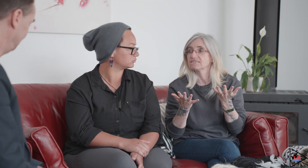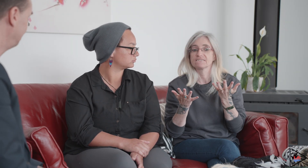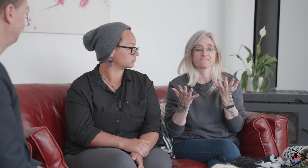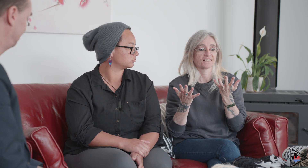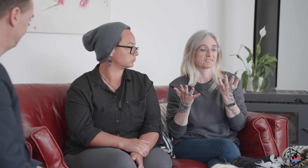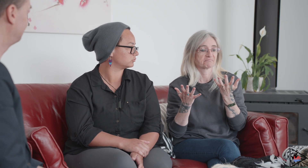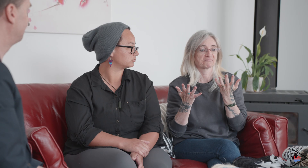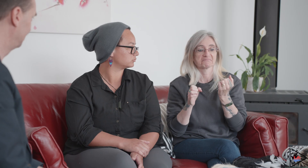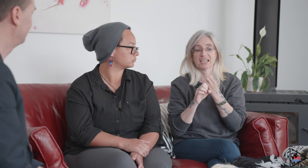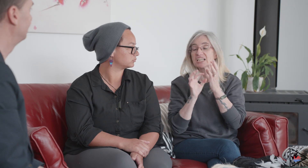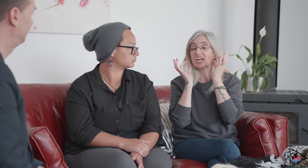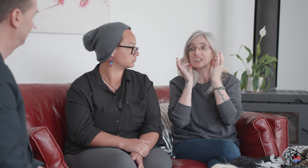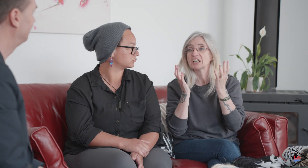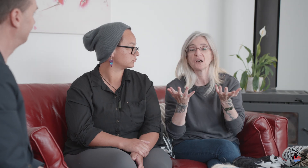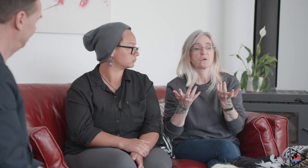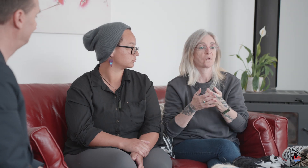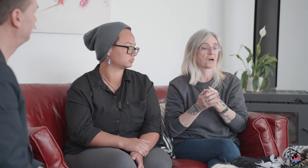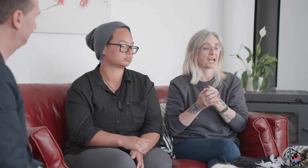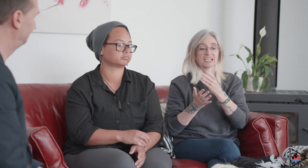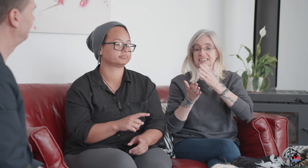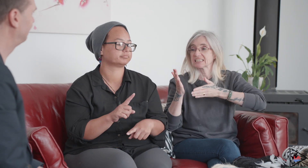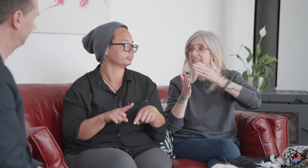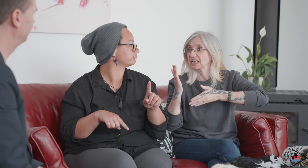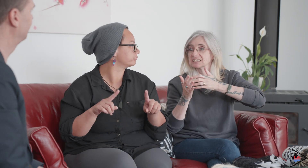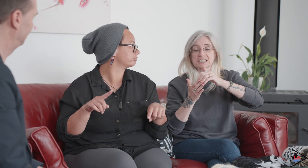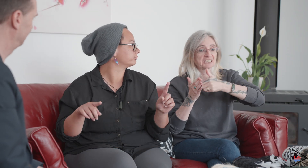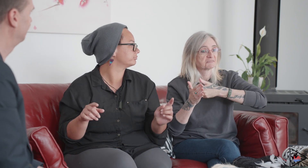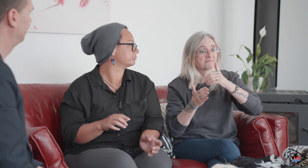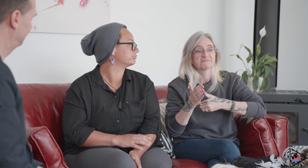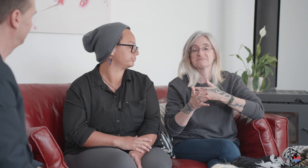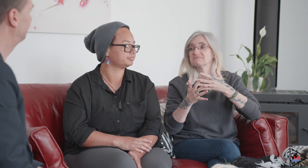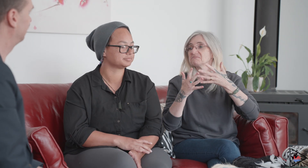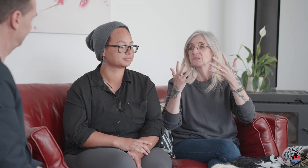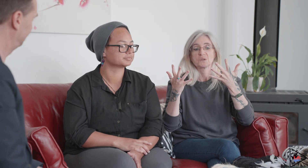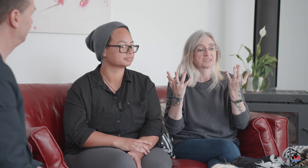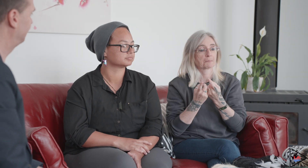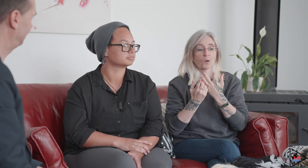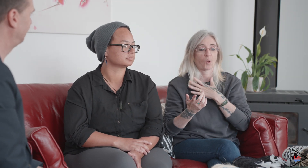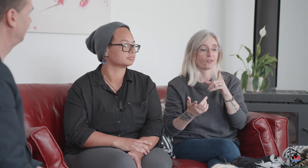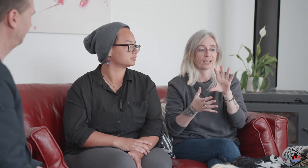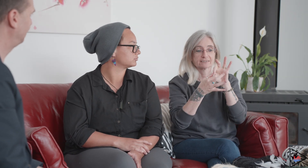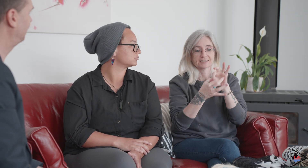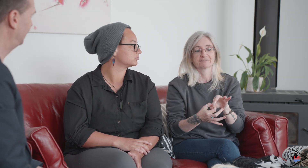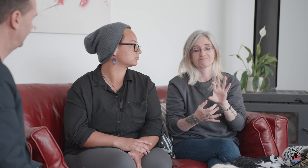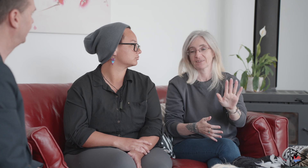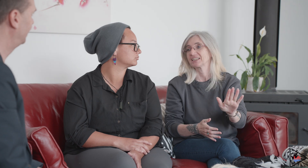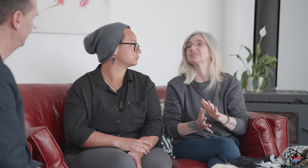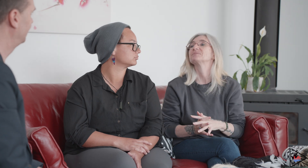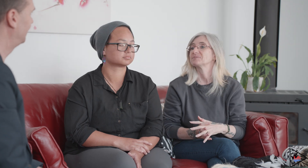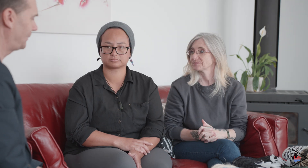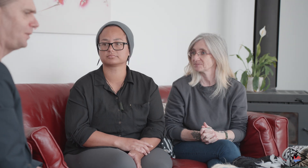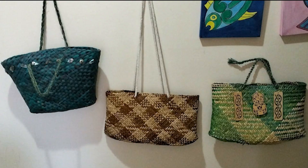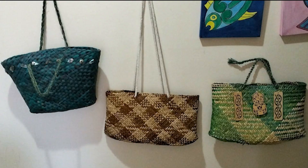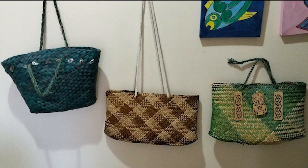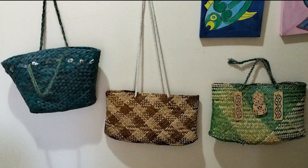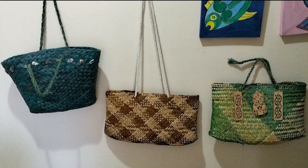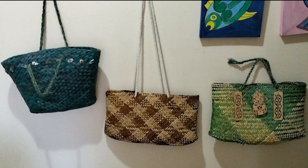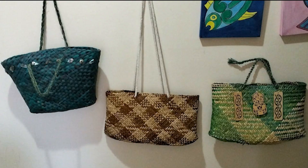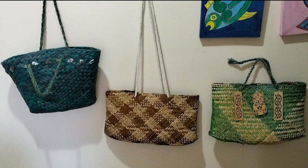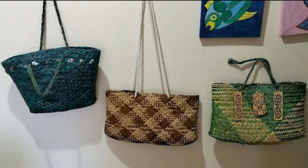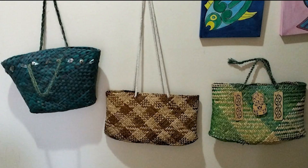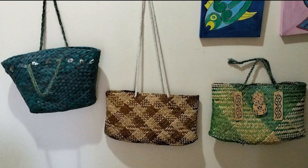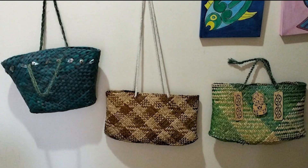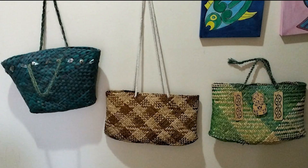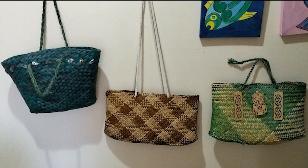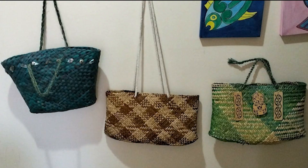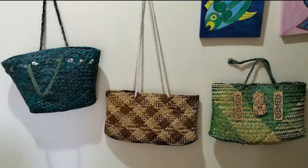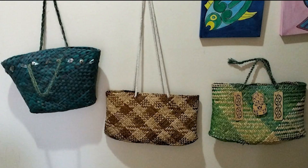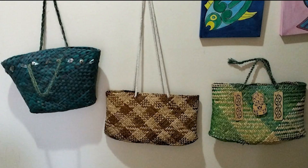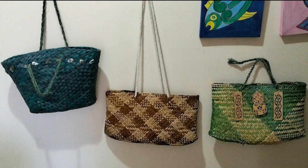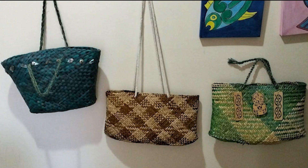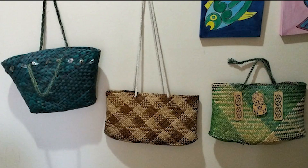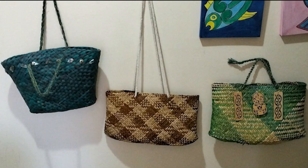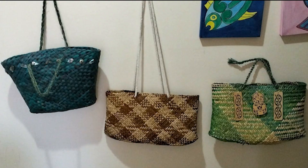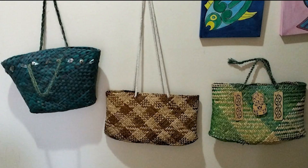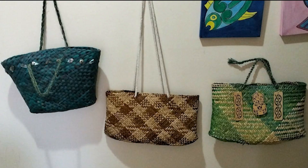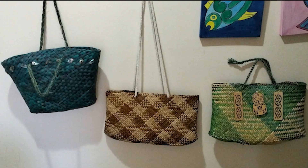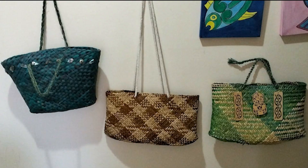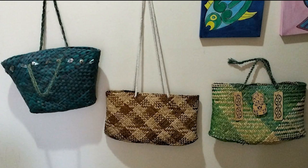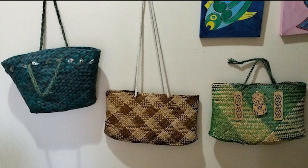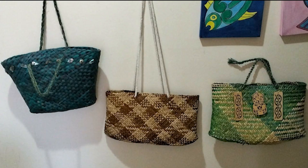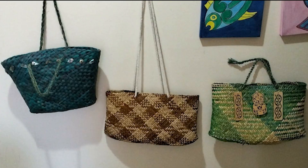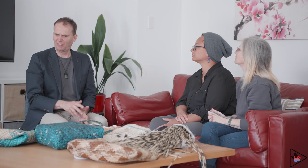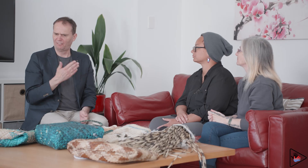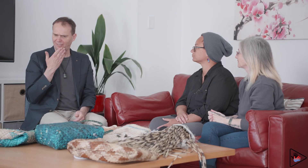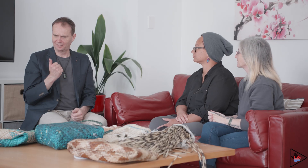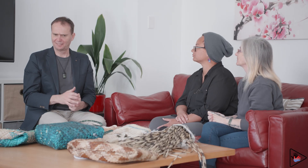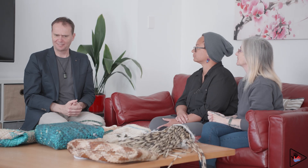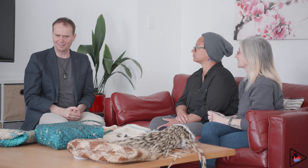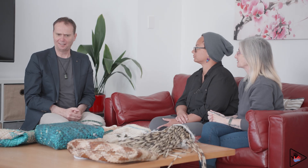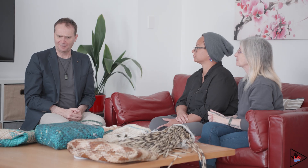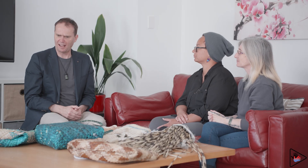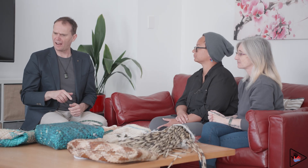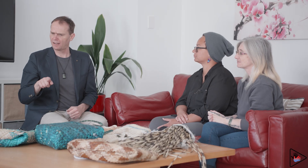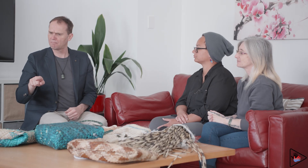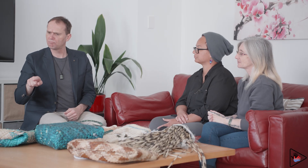used in a lot of crafts. Make earrings these days. Make all kinds of things. Yeah.